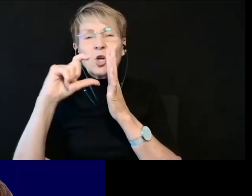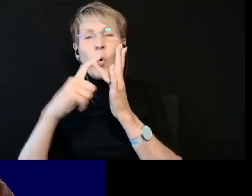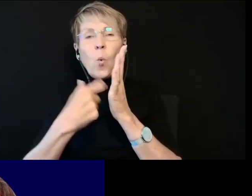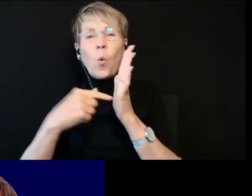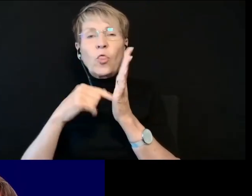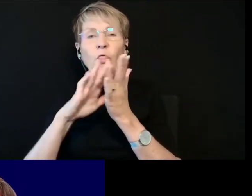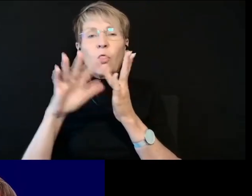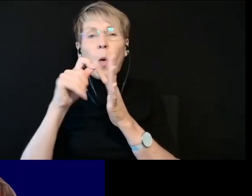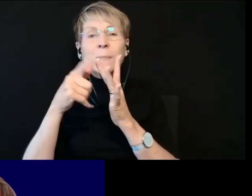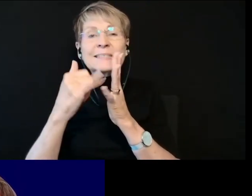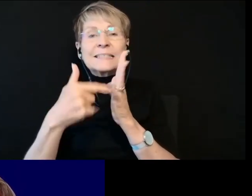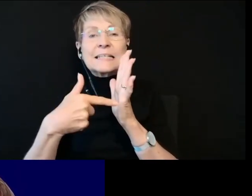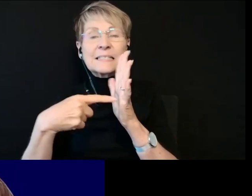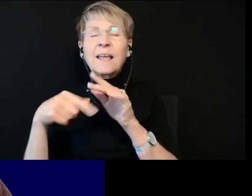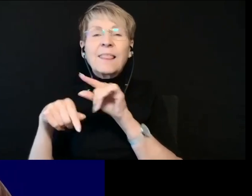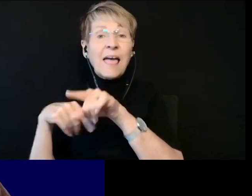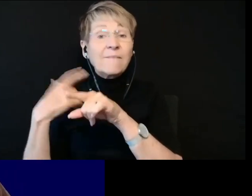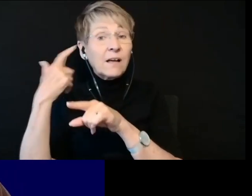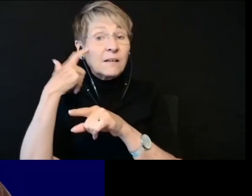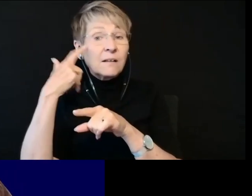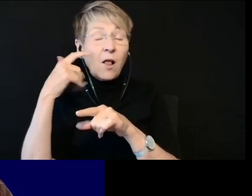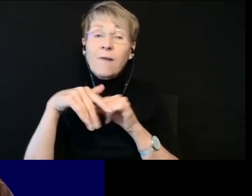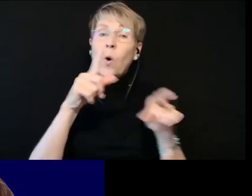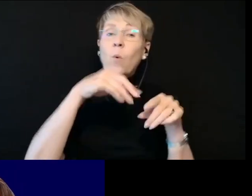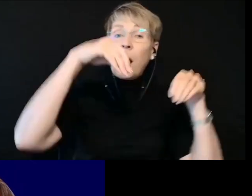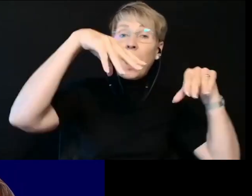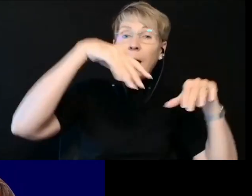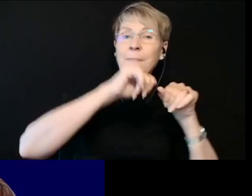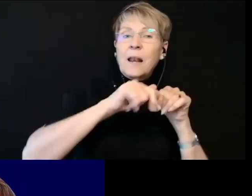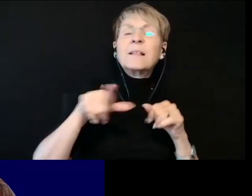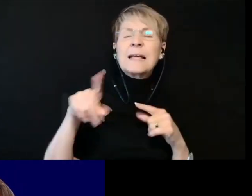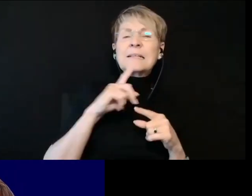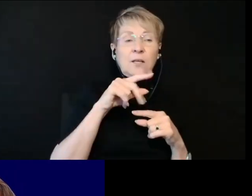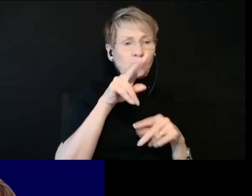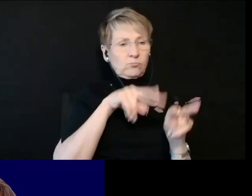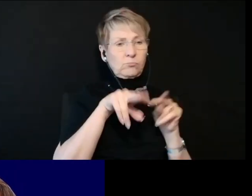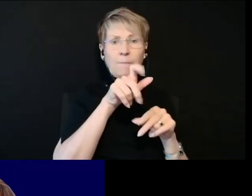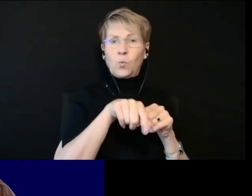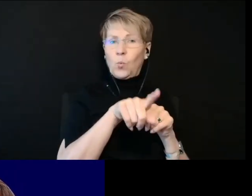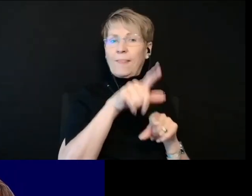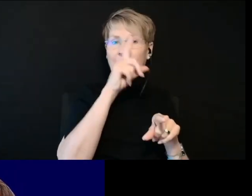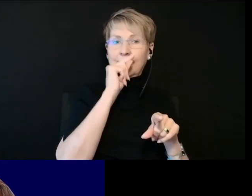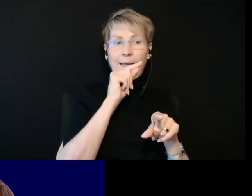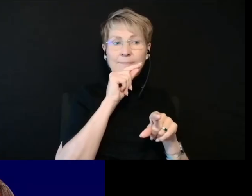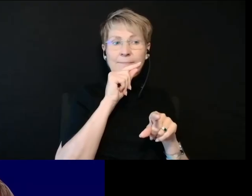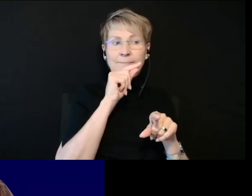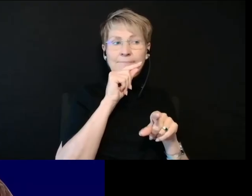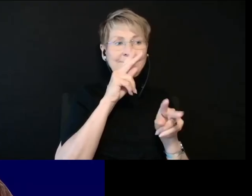might be around a person will benefit from a lighting assessment around their home. Typically